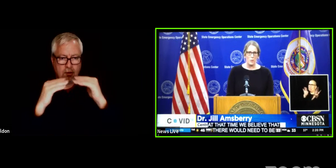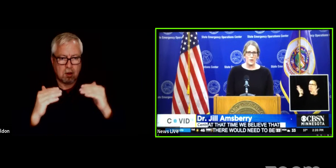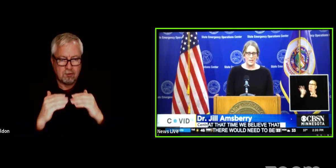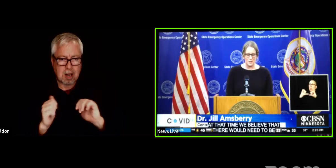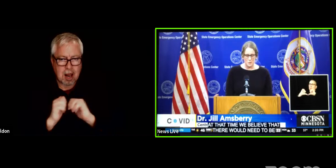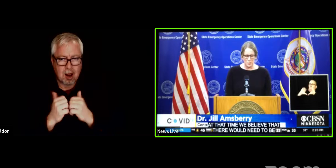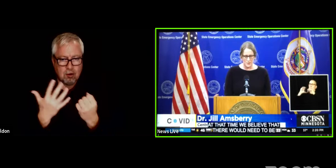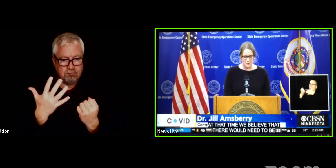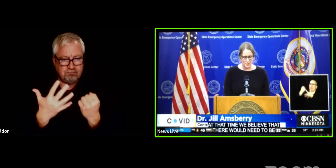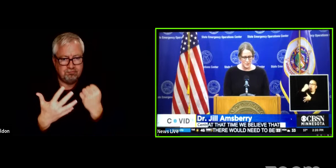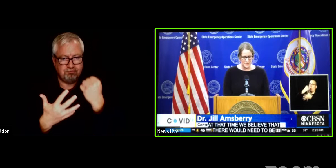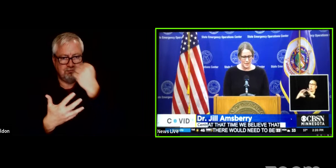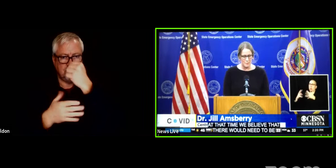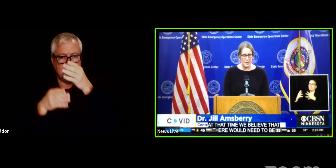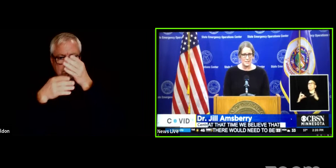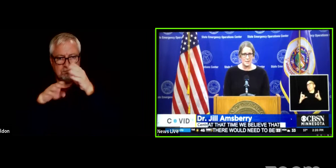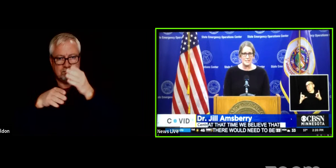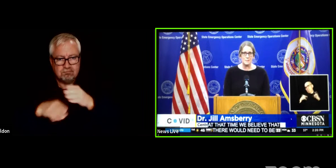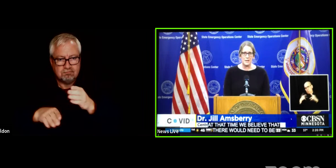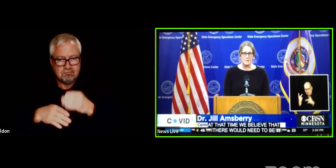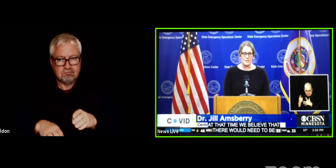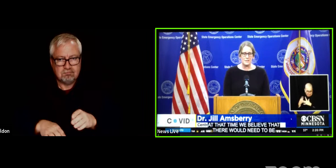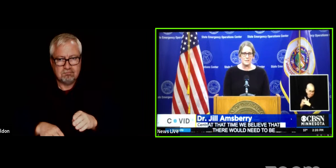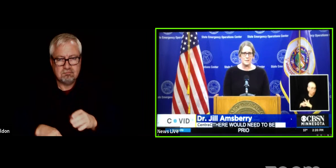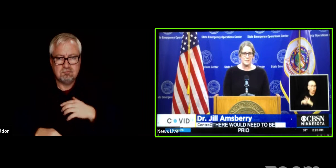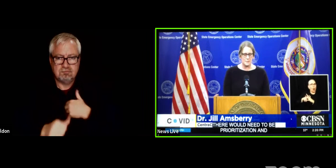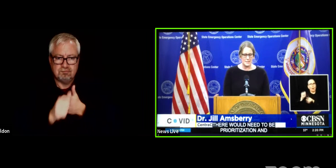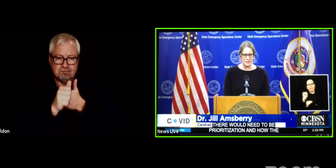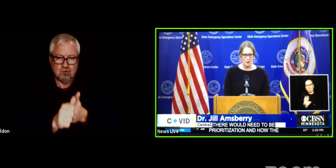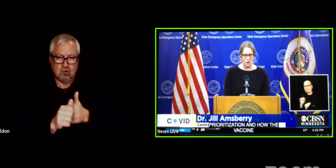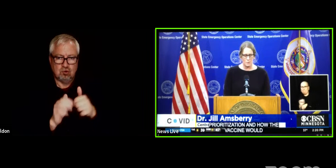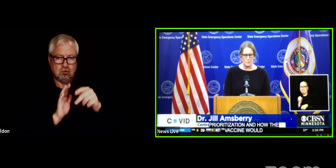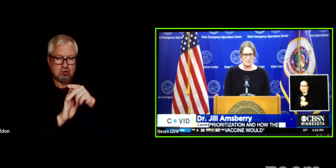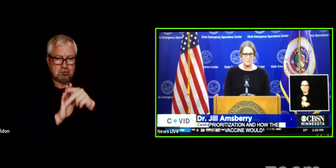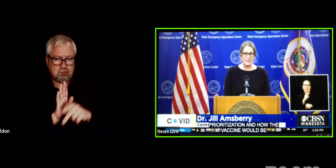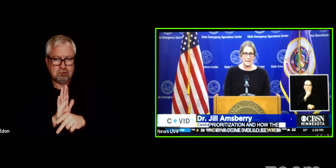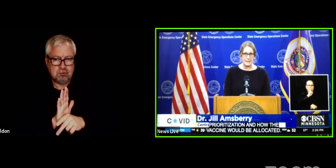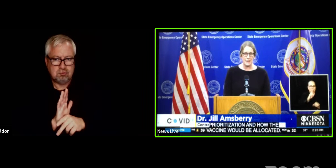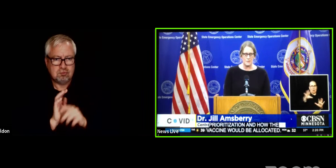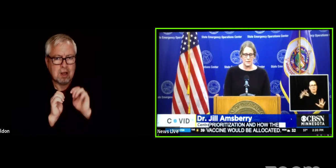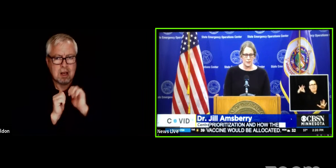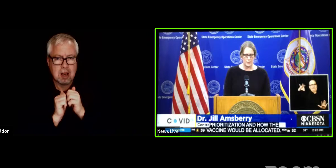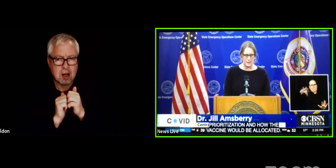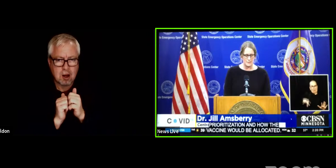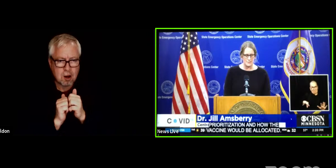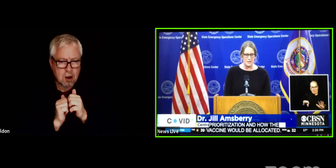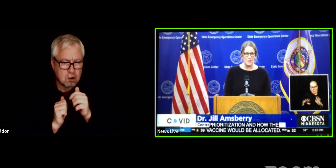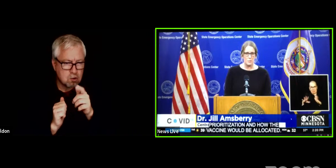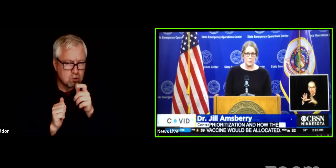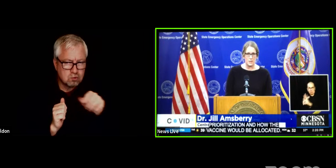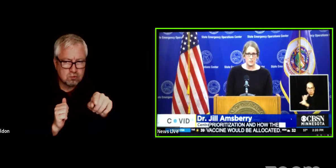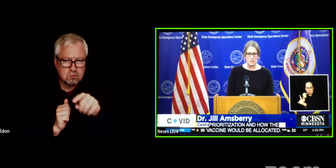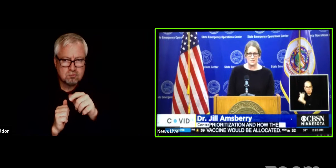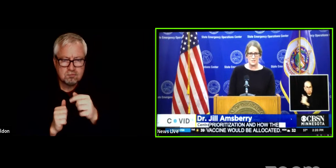WHILE WORKING UNDER THE PRESCRIPTION OF MAXIMIZING BENEFITS, MINIMIZING HARM, MITIGATING HEALTH INEQUITIES, PROMOTING JUSTICE